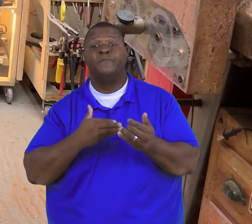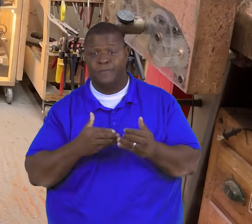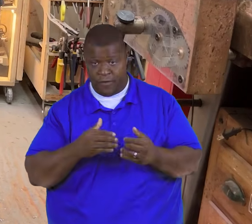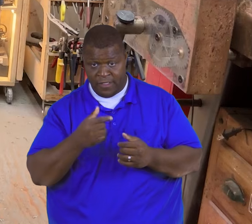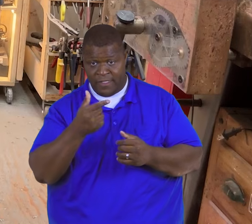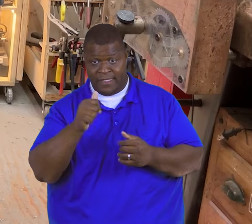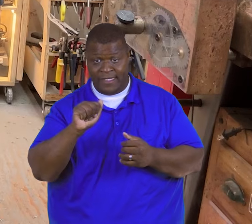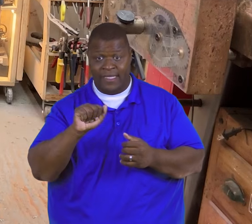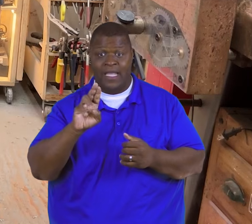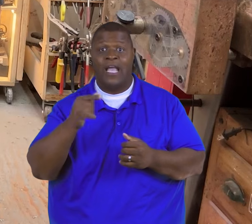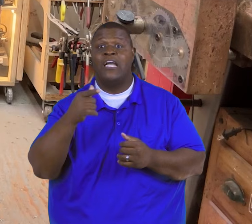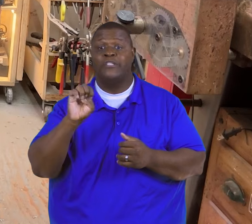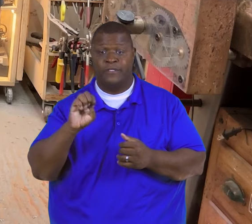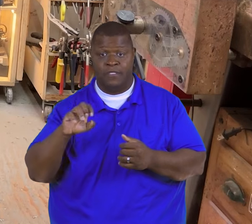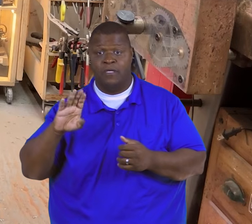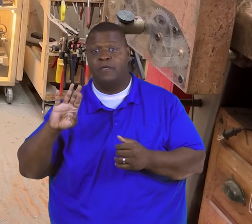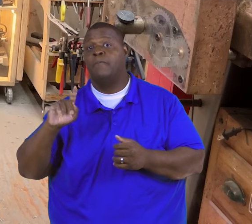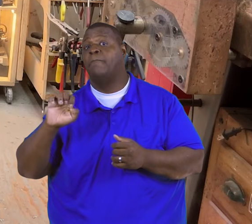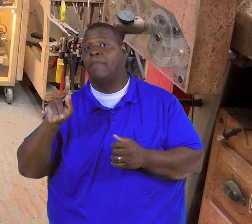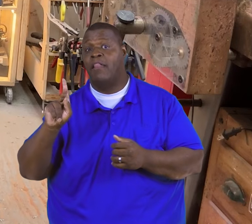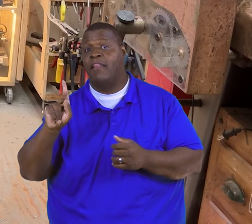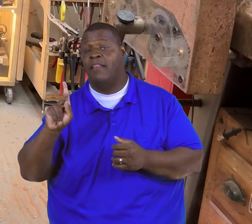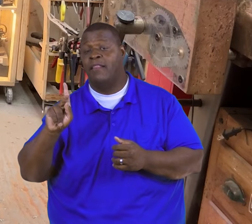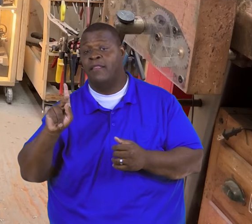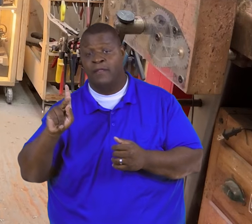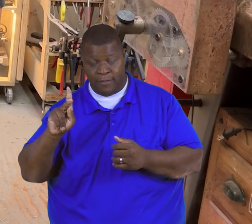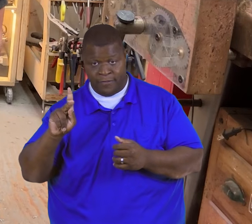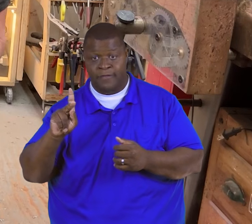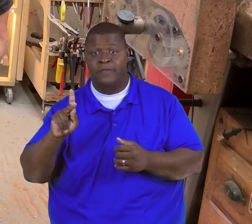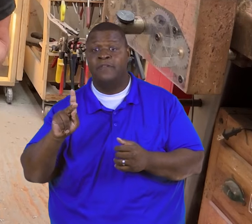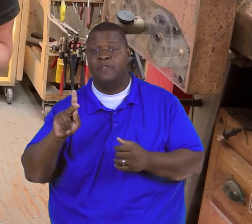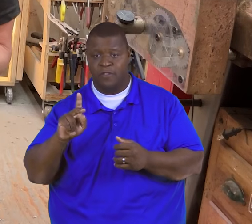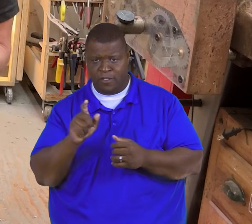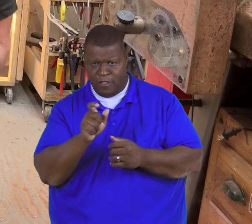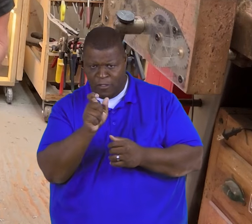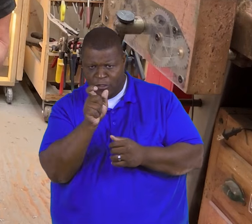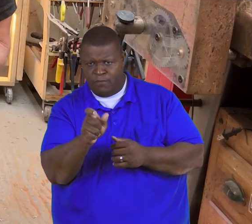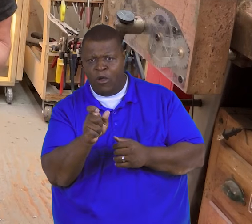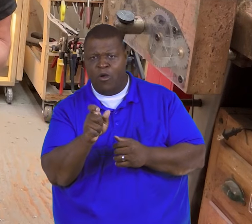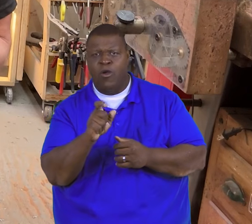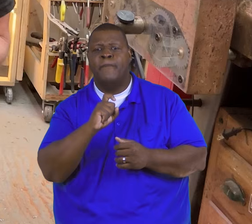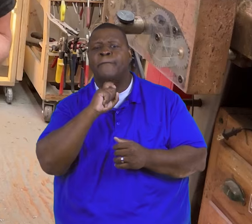And gauge blocks are also made this way. They are lap, which means small pieces of metal